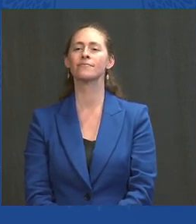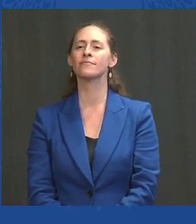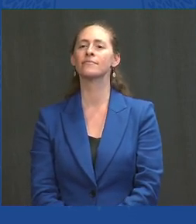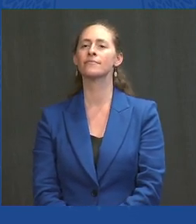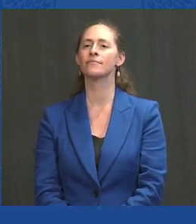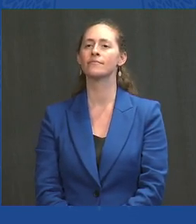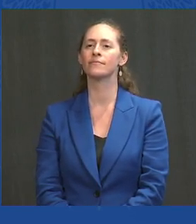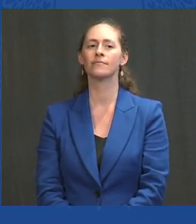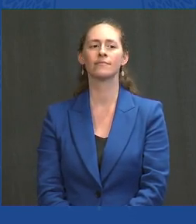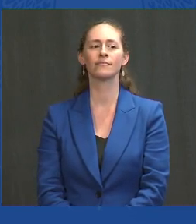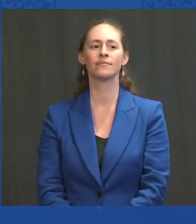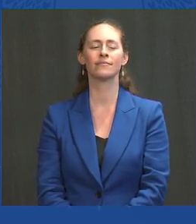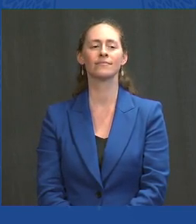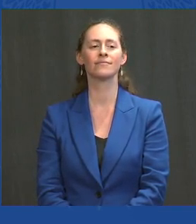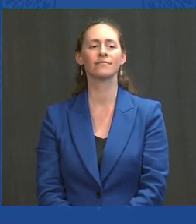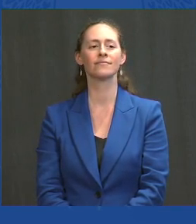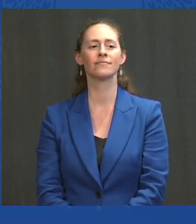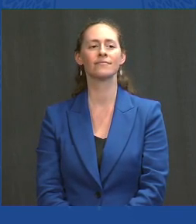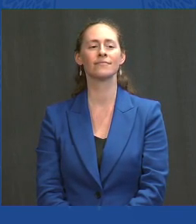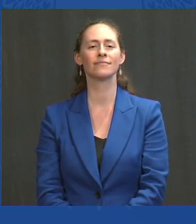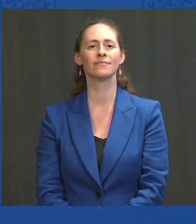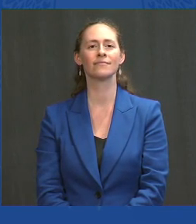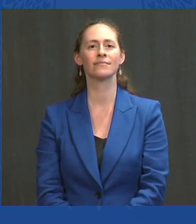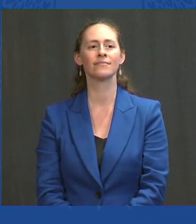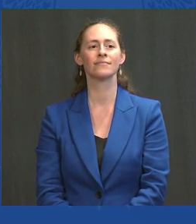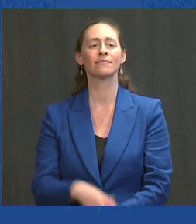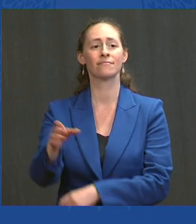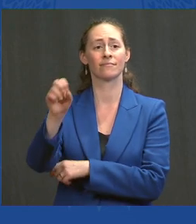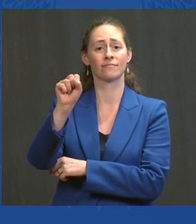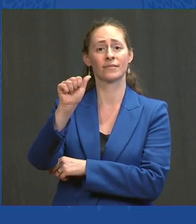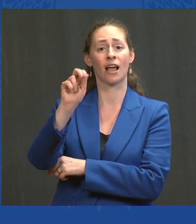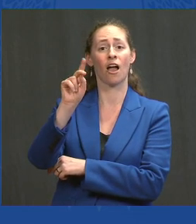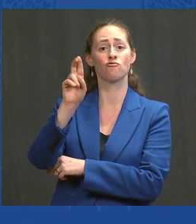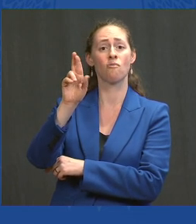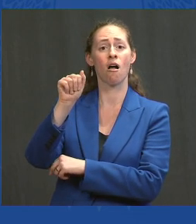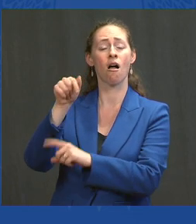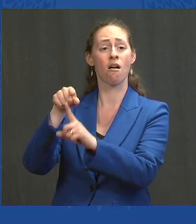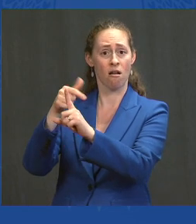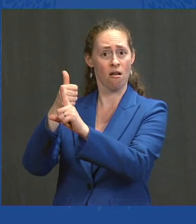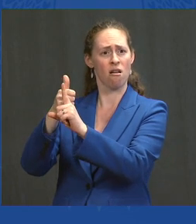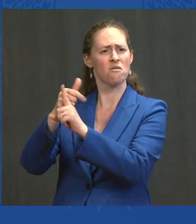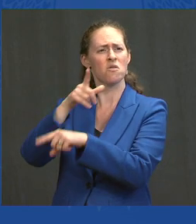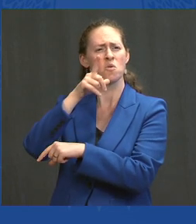Sandra immigrated to Queens, New York, from Jamaica when she was 18 years old.